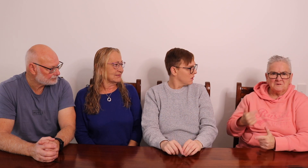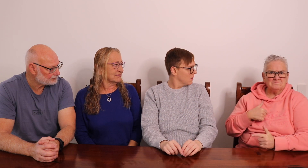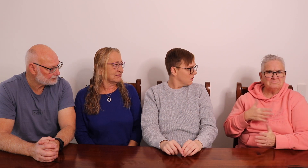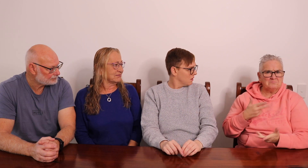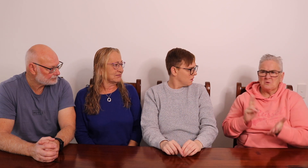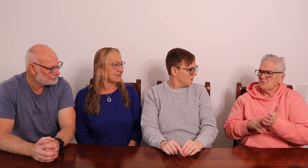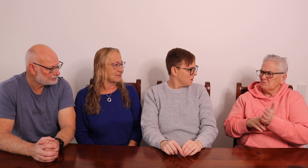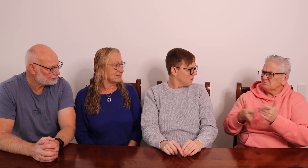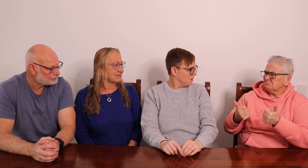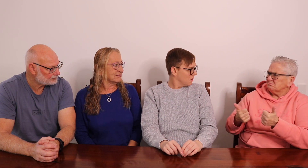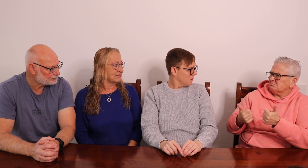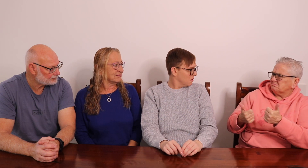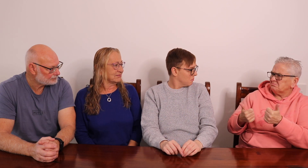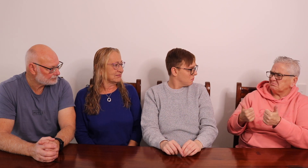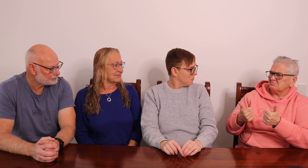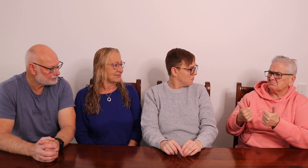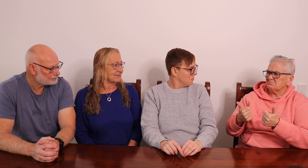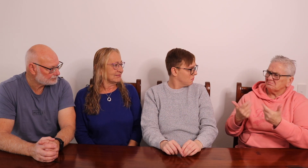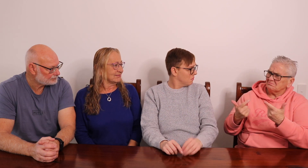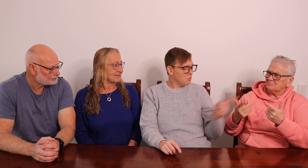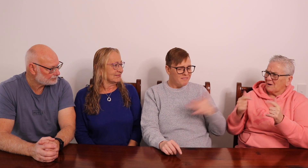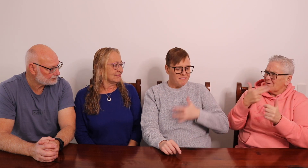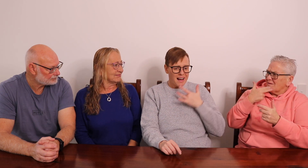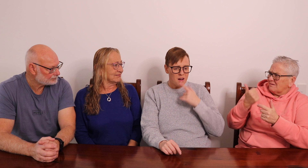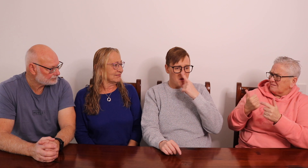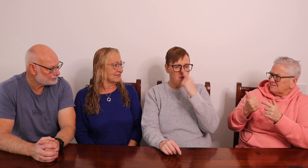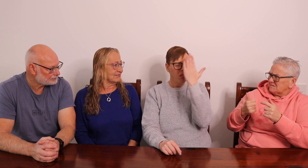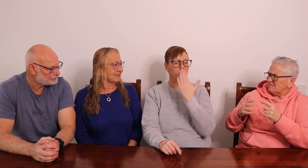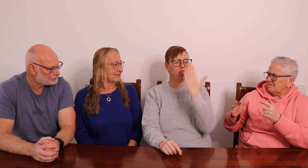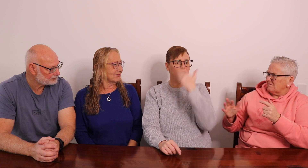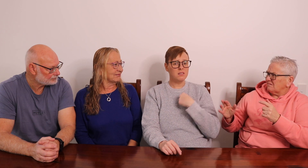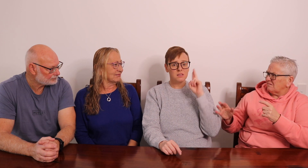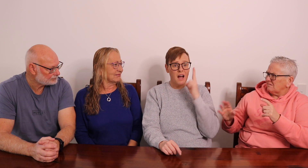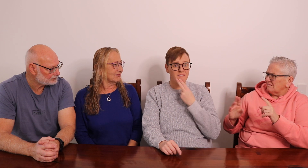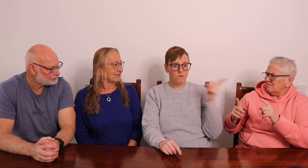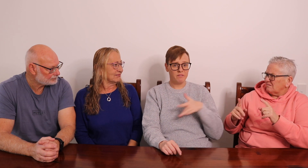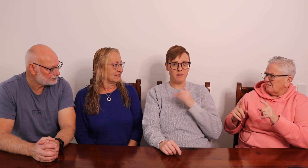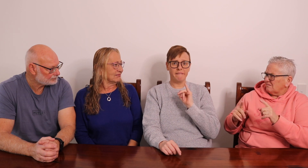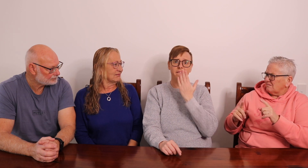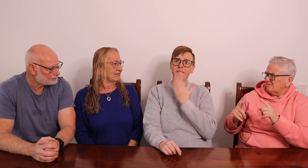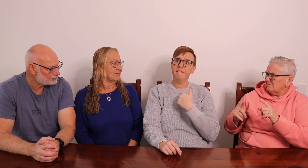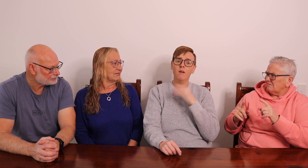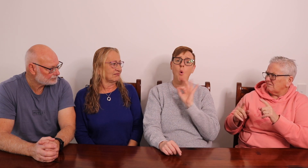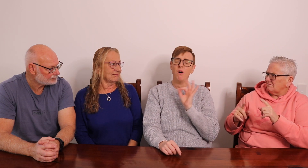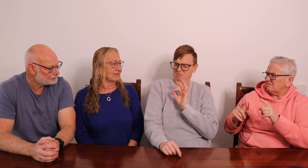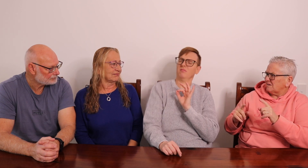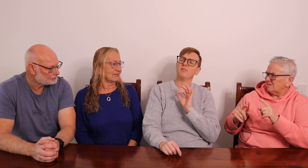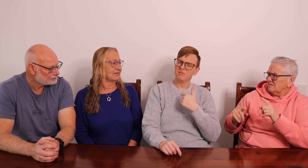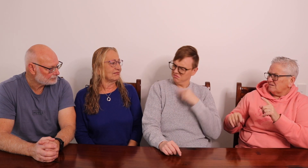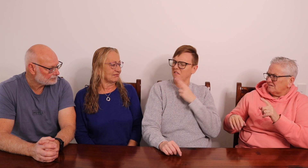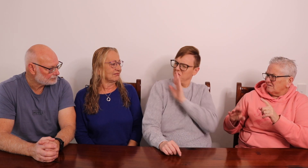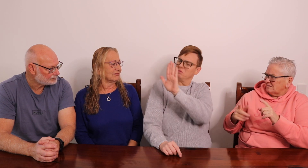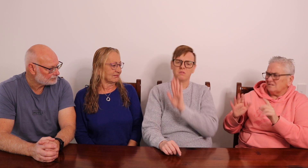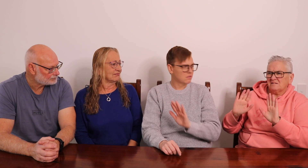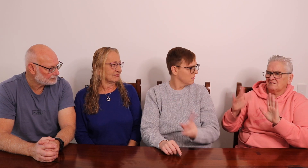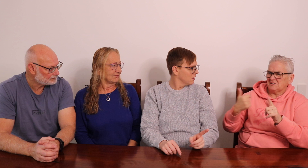D: Do you feel like, "Poor me because I am deaf" or you just tell them you're happy.